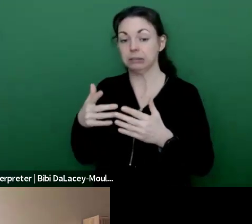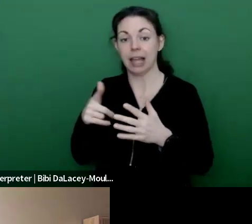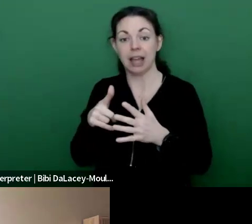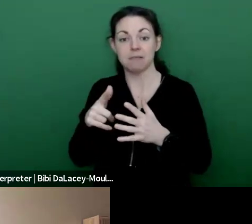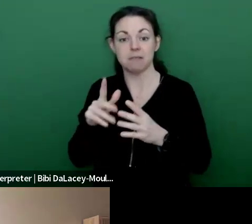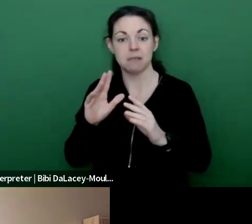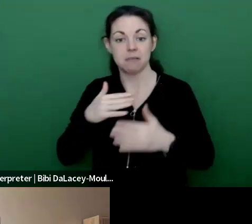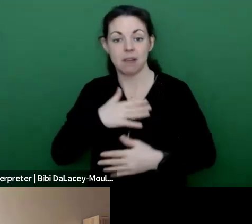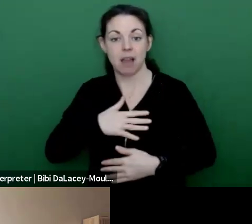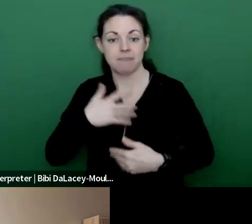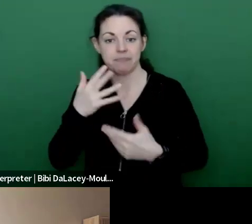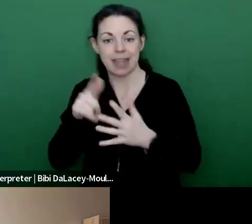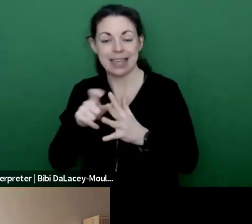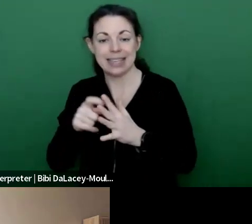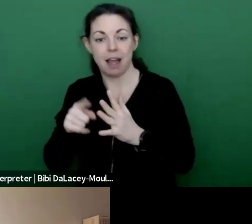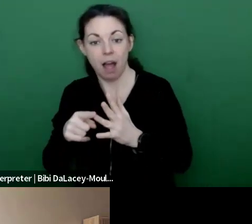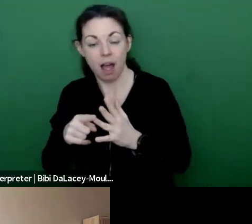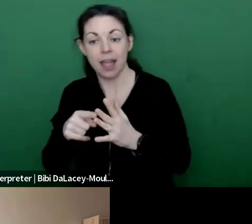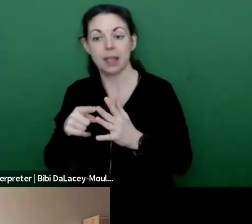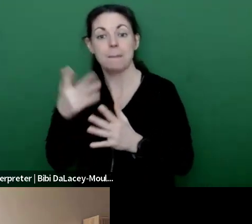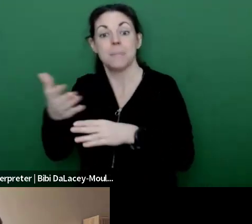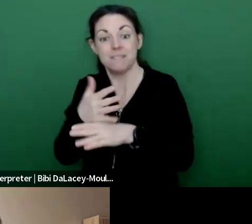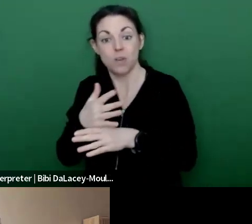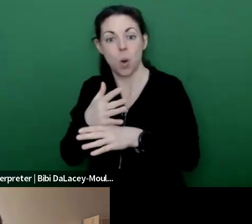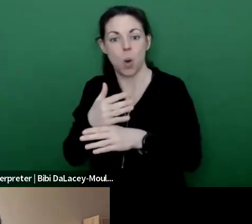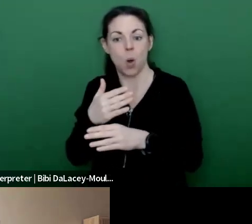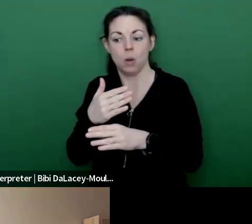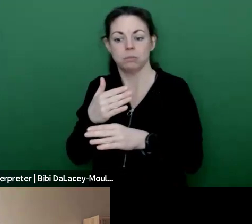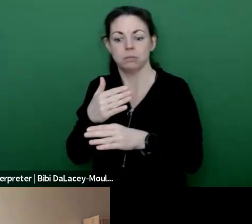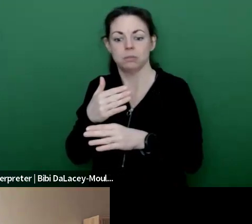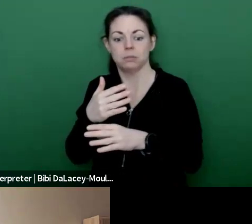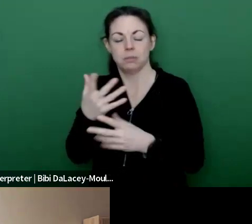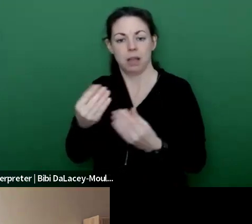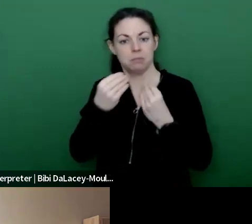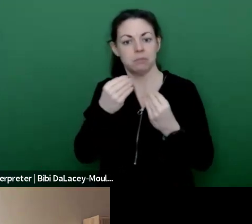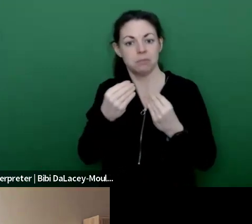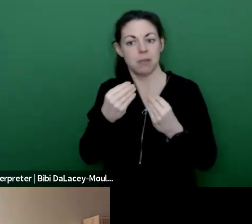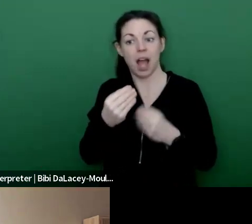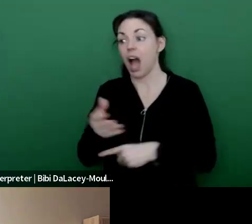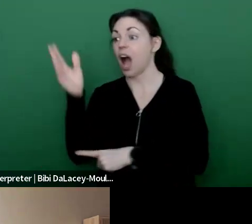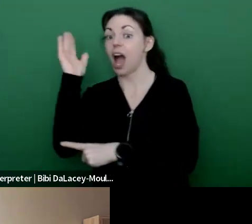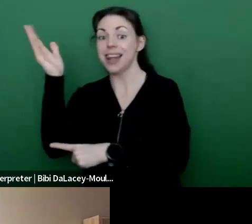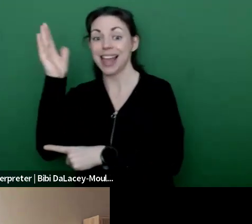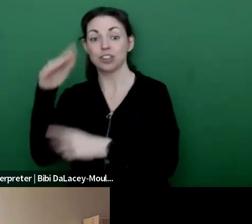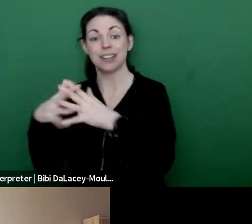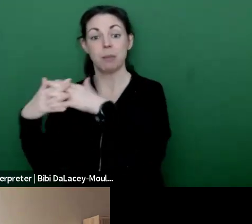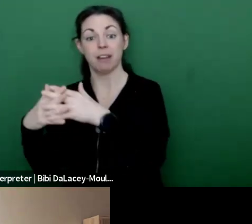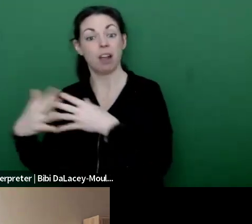America before I'd even studied in one. So I'm not saying that that's...... easy to do. there's still a move happening,